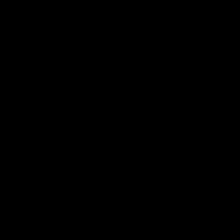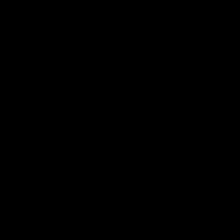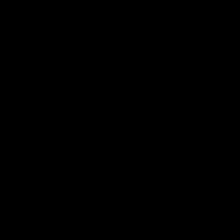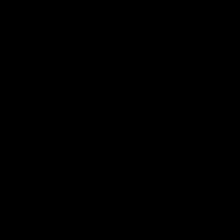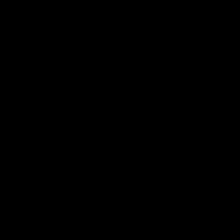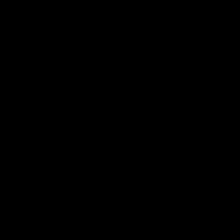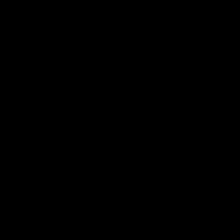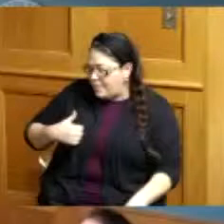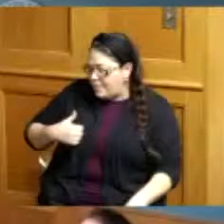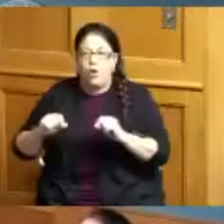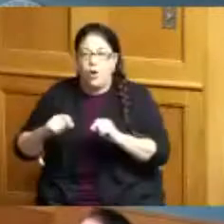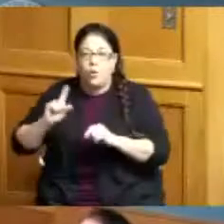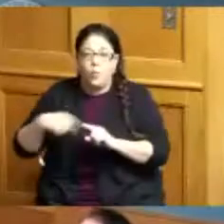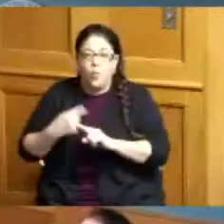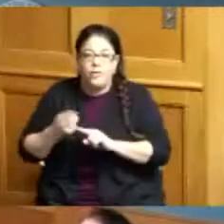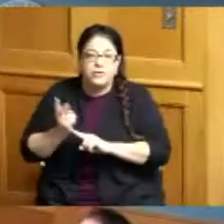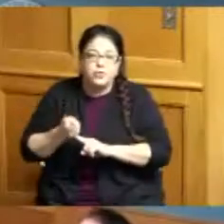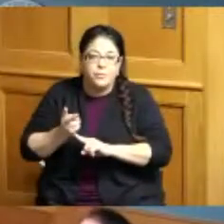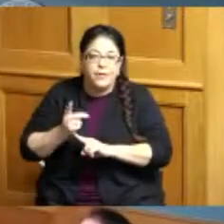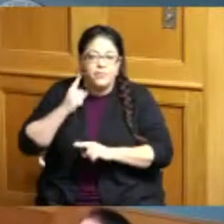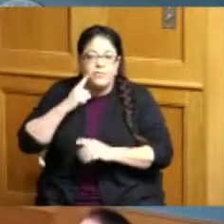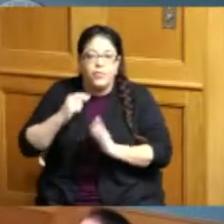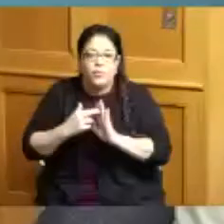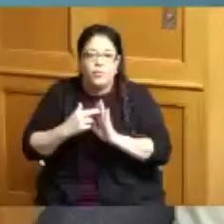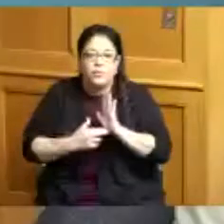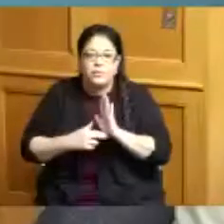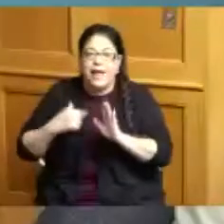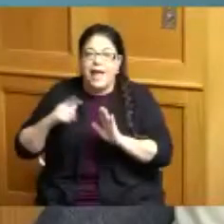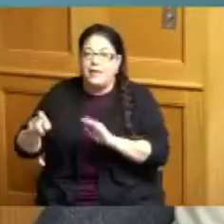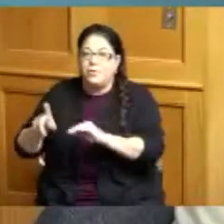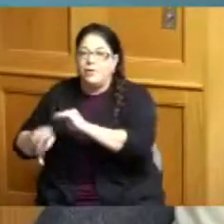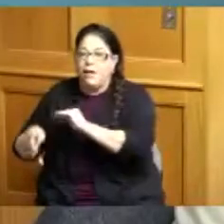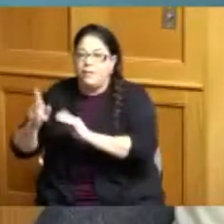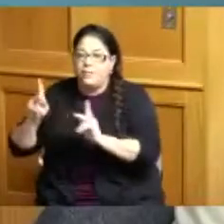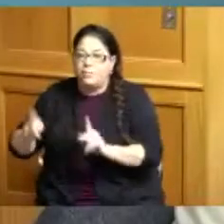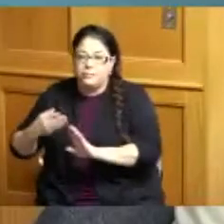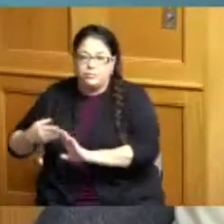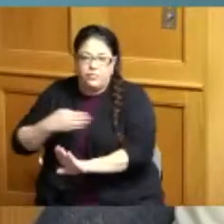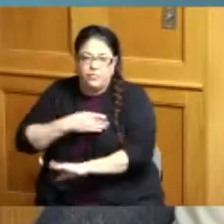give you two minutes per the rules and I had to cut off the person before you so can you wrap it